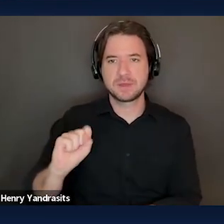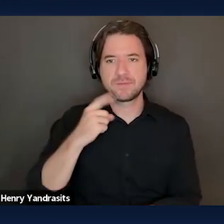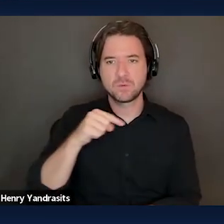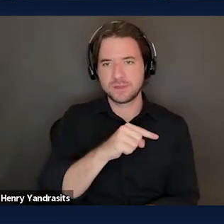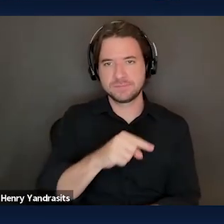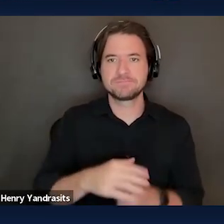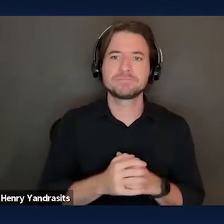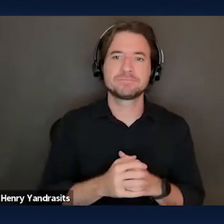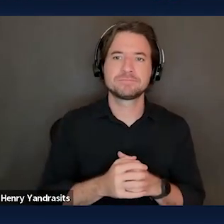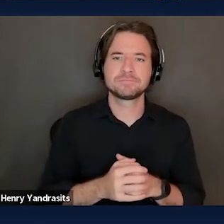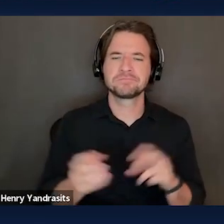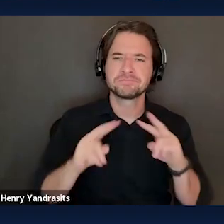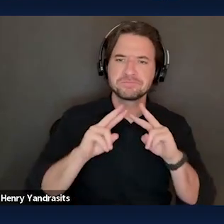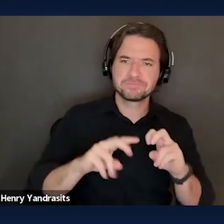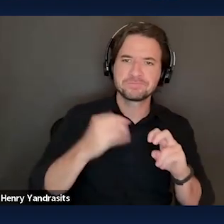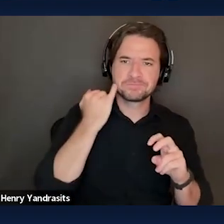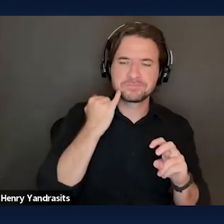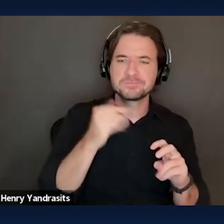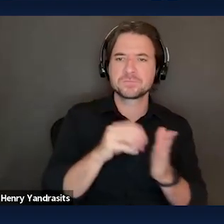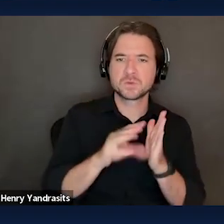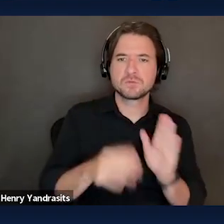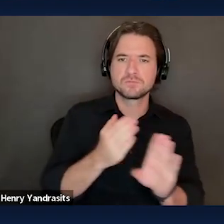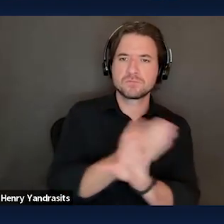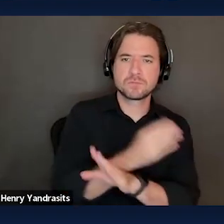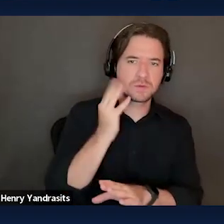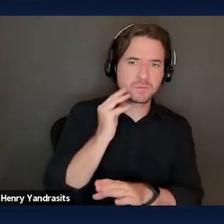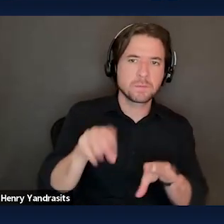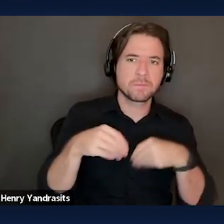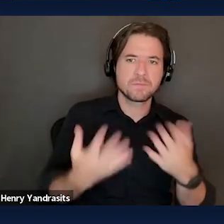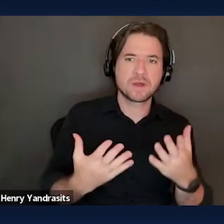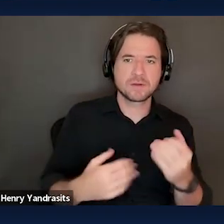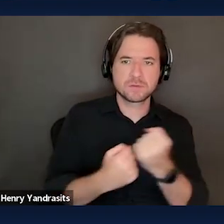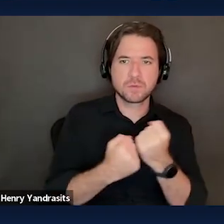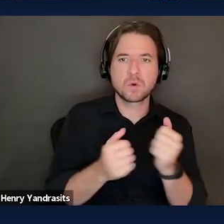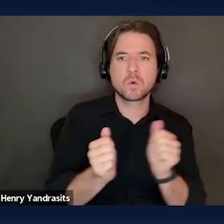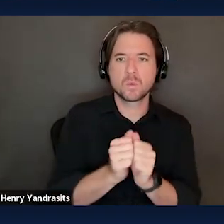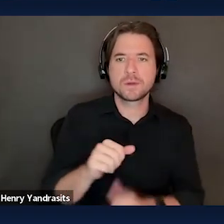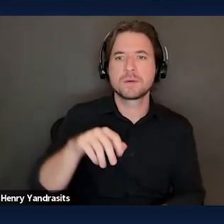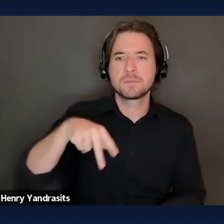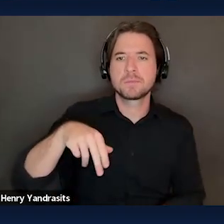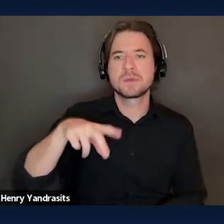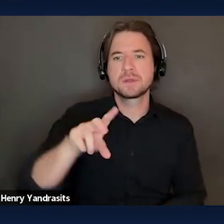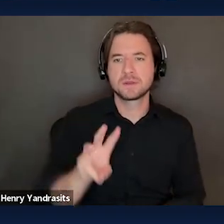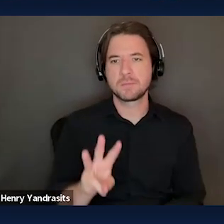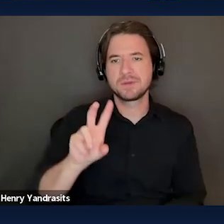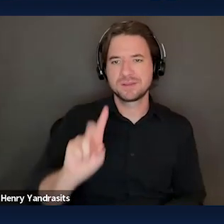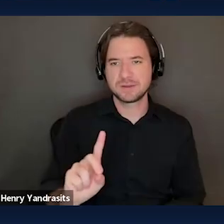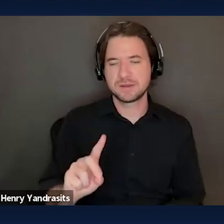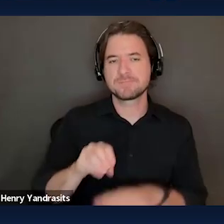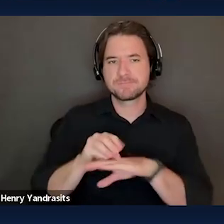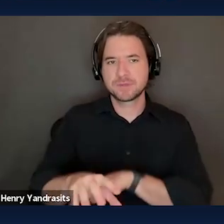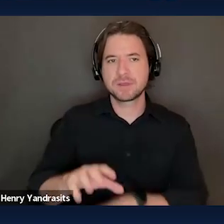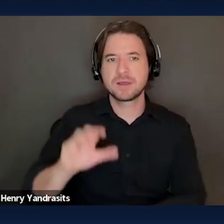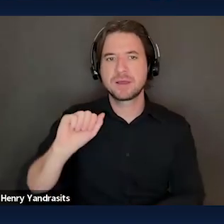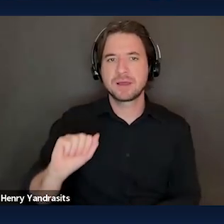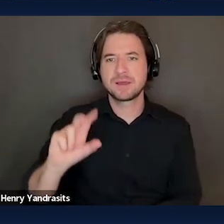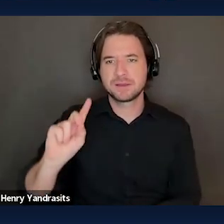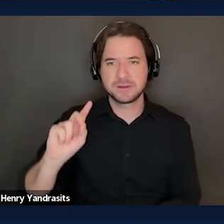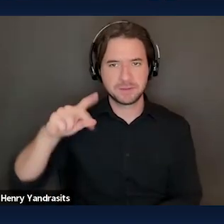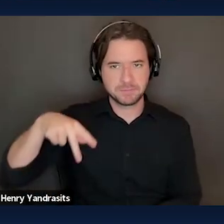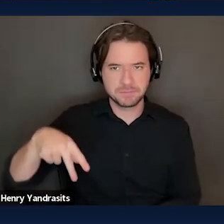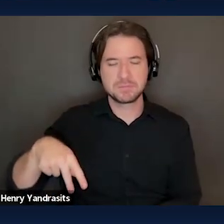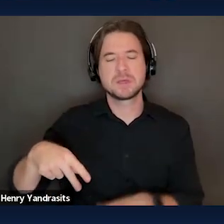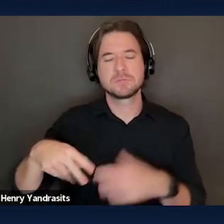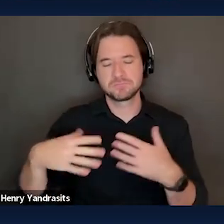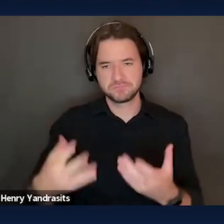To examine whether students' prior experience providing support with PWDs influenced their ATDP scores and self-reported confidence, data was disaggregated.